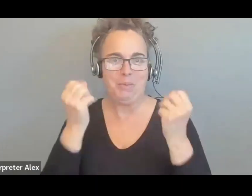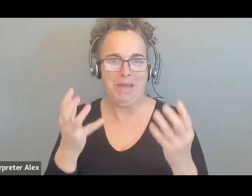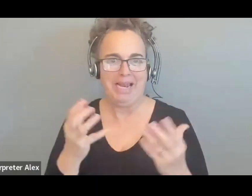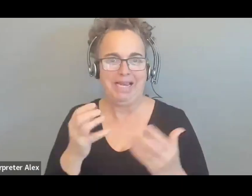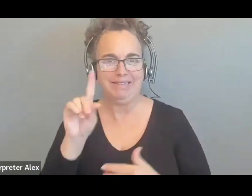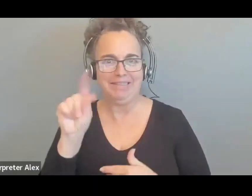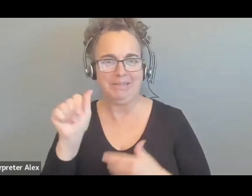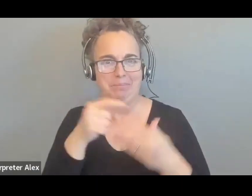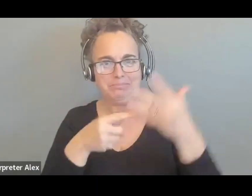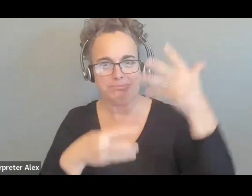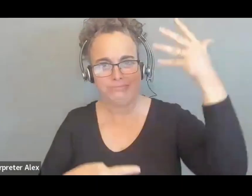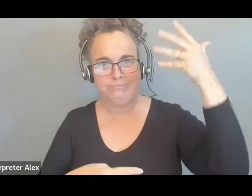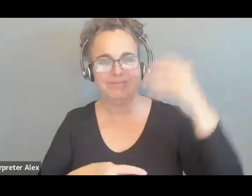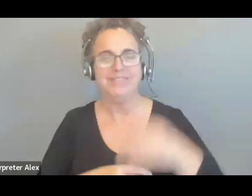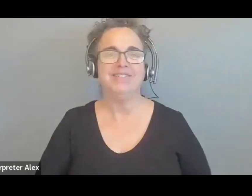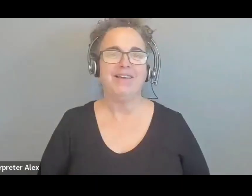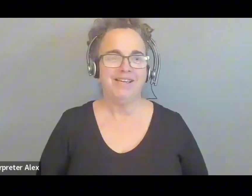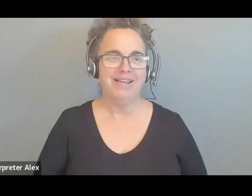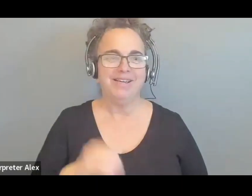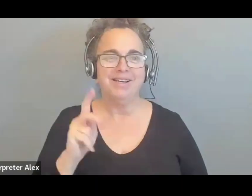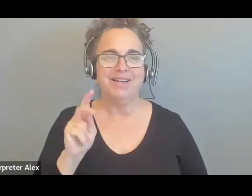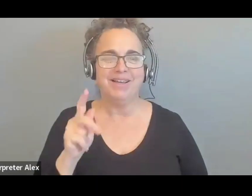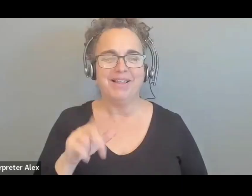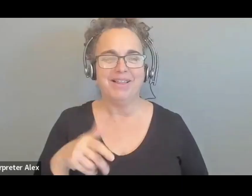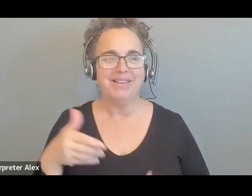So let's introduce Molly Lazarus.